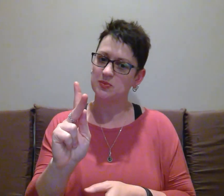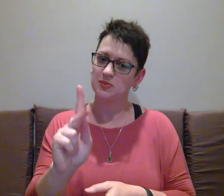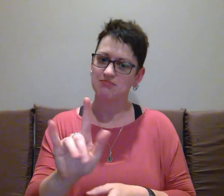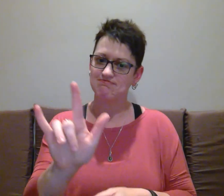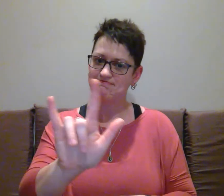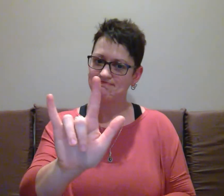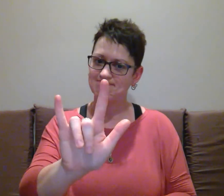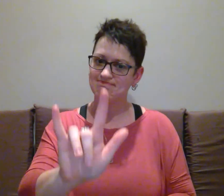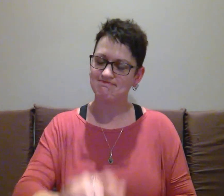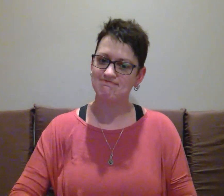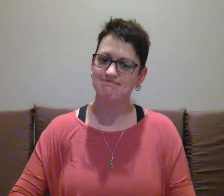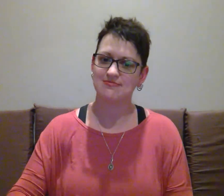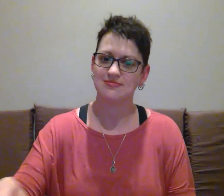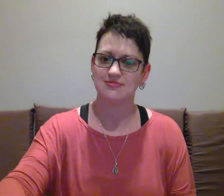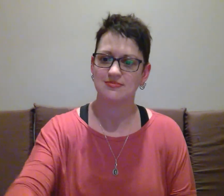I love you.